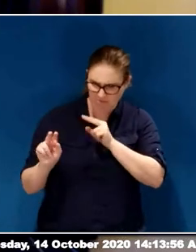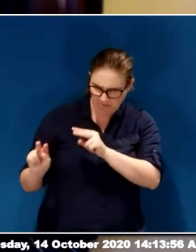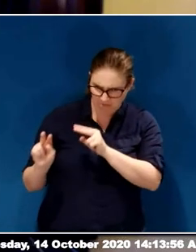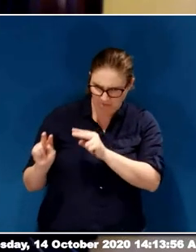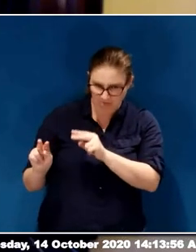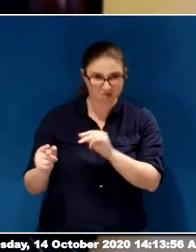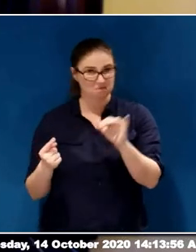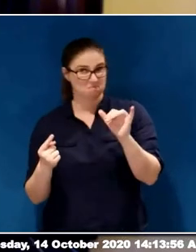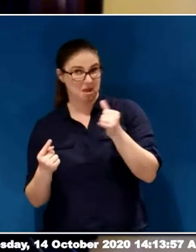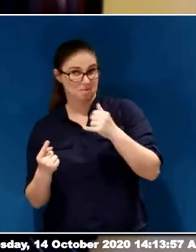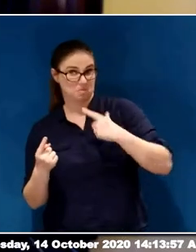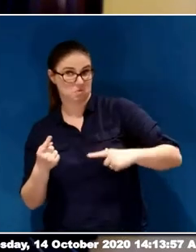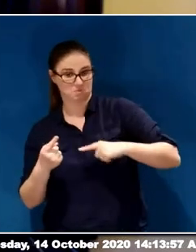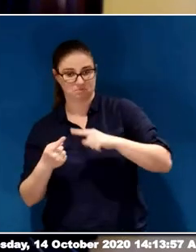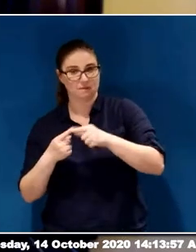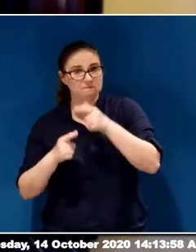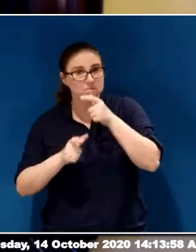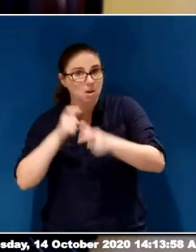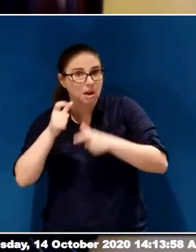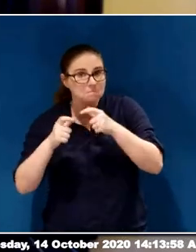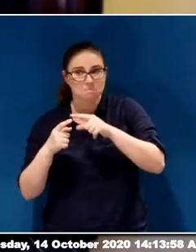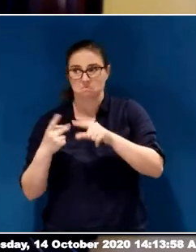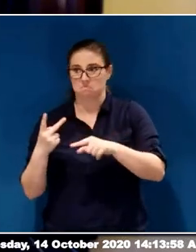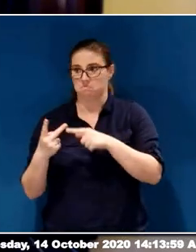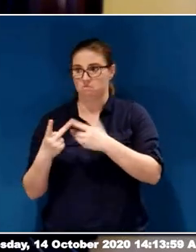of reading, for example, phonics or phonics awareness.